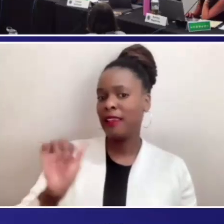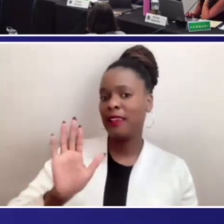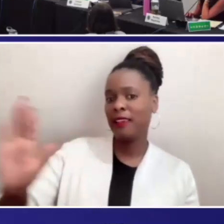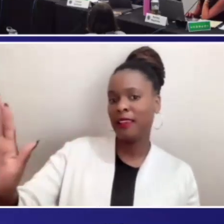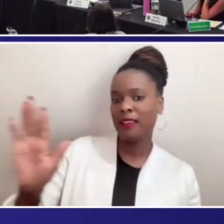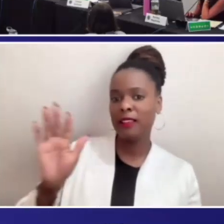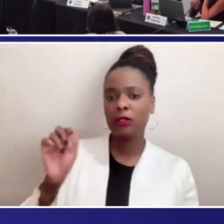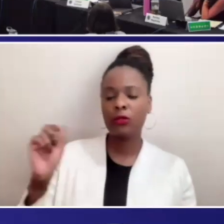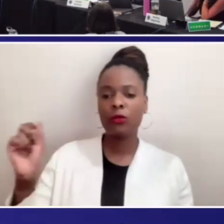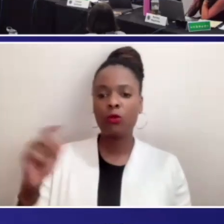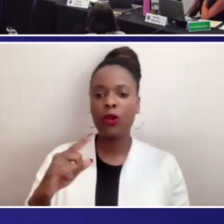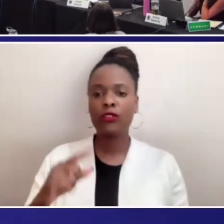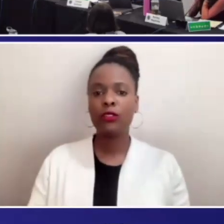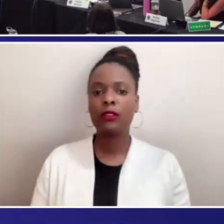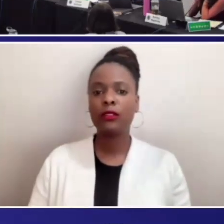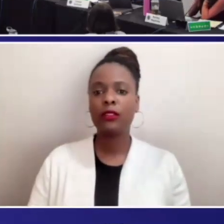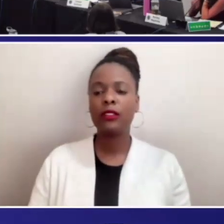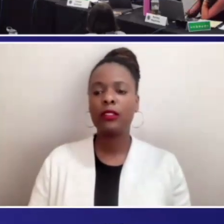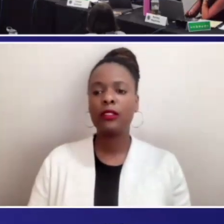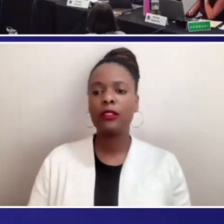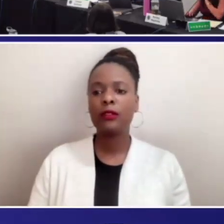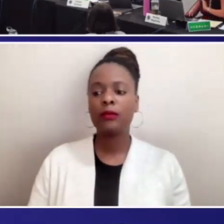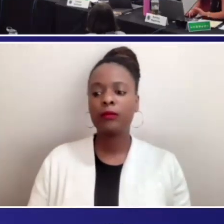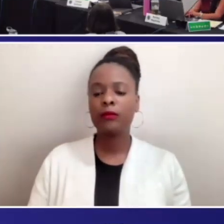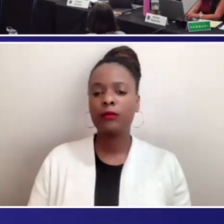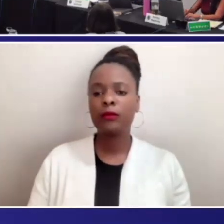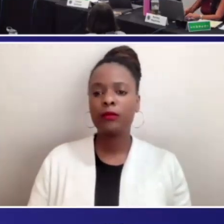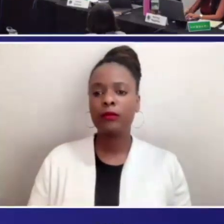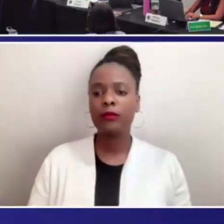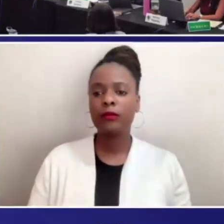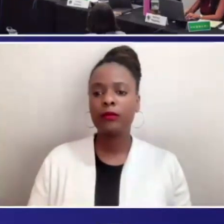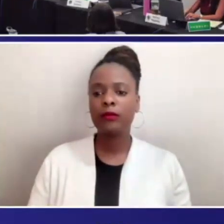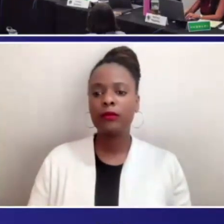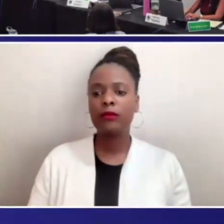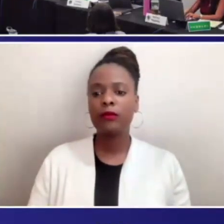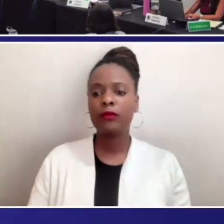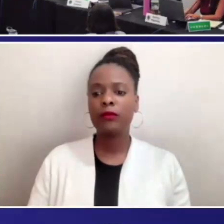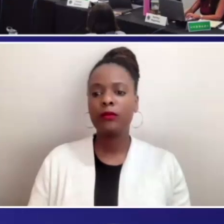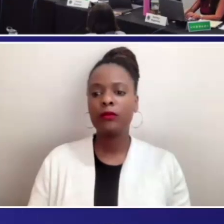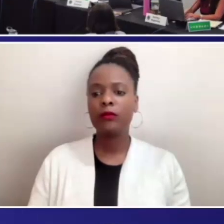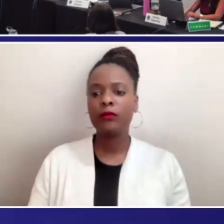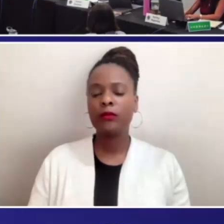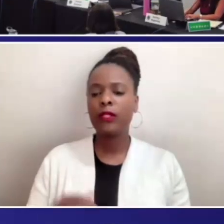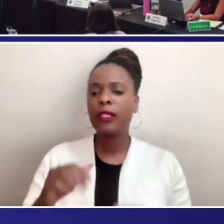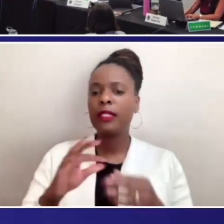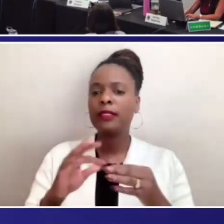when it says it hasn't been ever, which degree or which definition would apply?